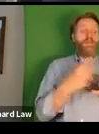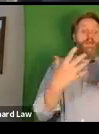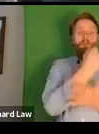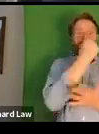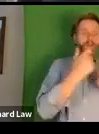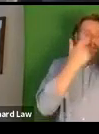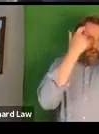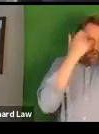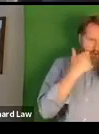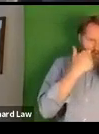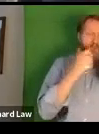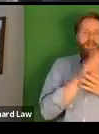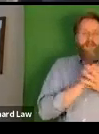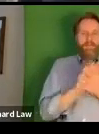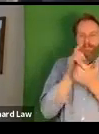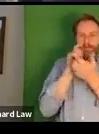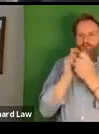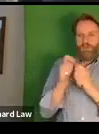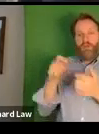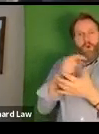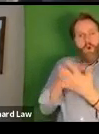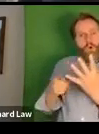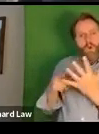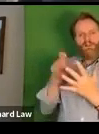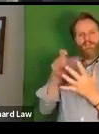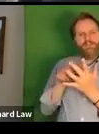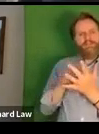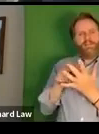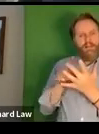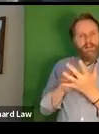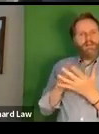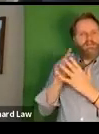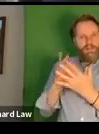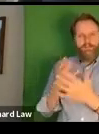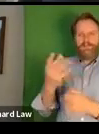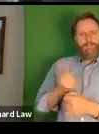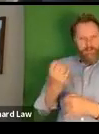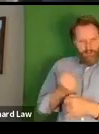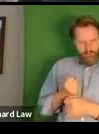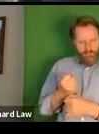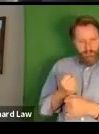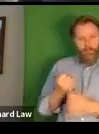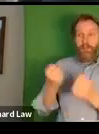that there will be detailed negotiations on the remedies to put right what was